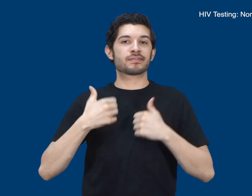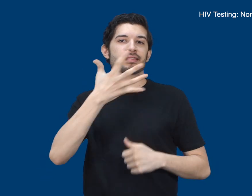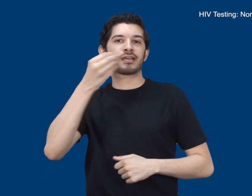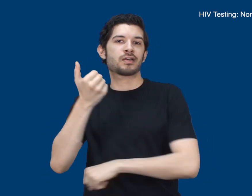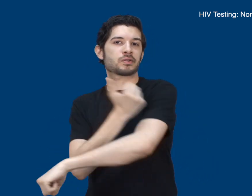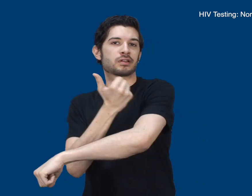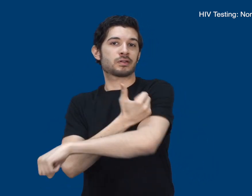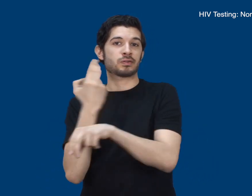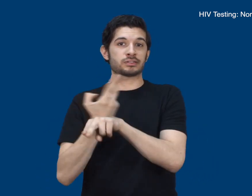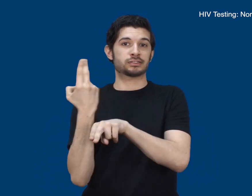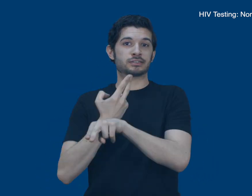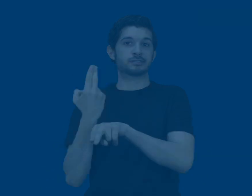and drug use.